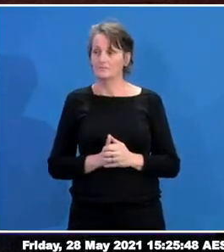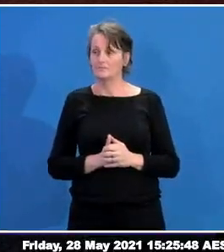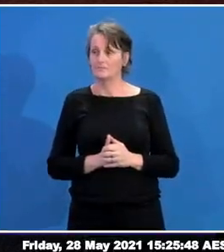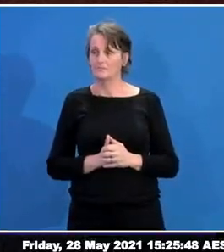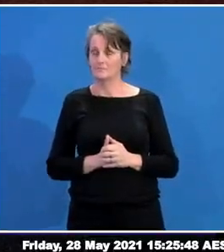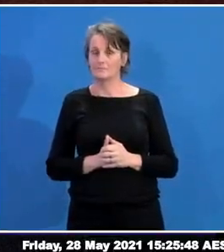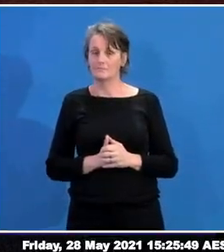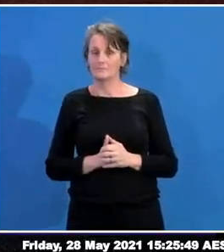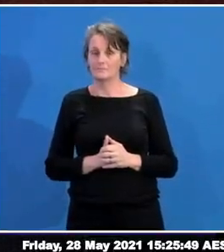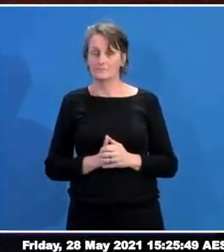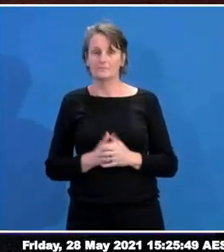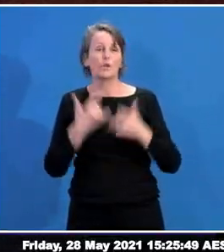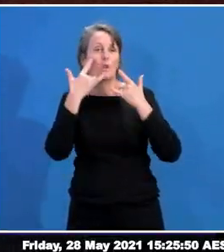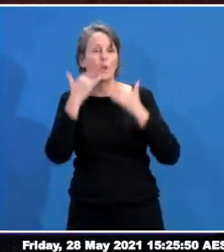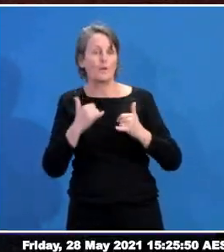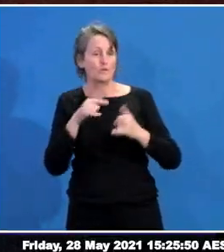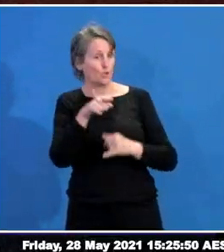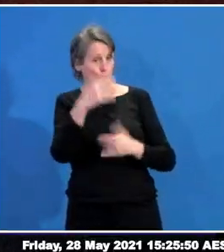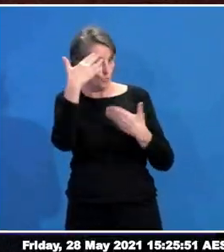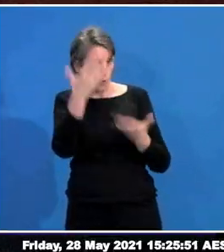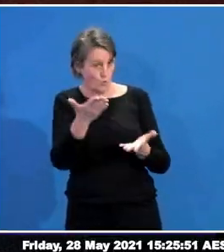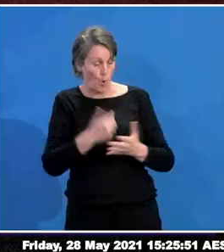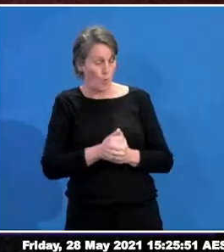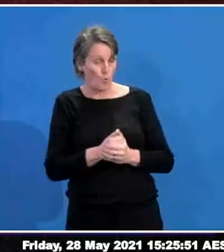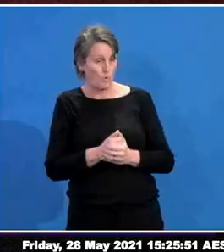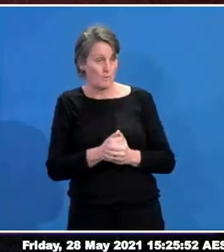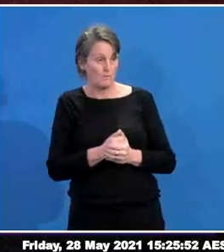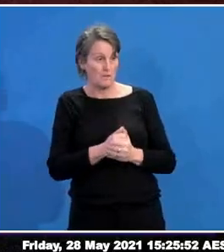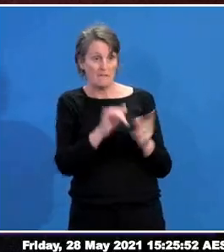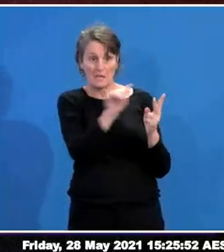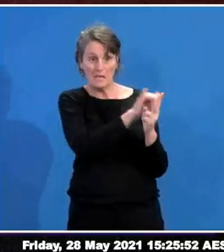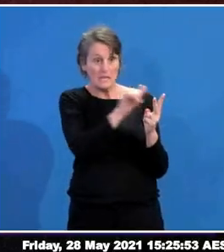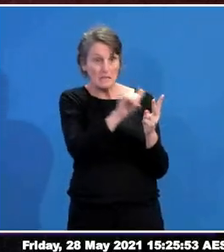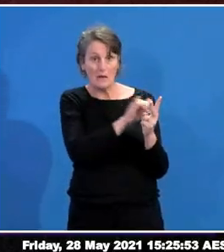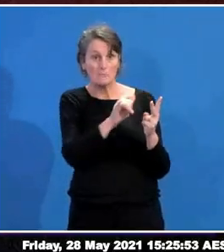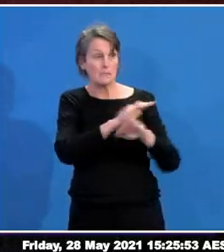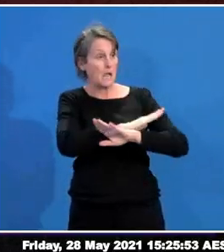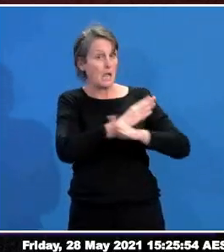Thank you, Commissioner. So you don't know whether either of those men have been banned or excluded?